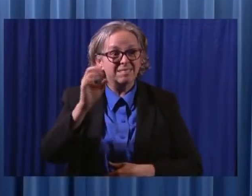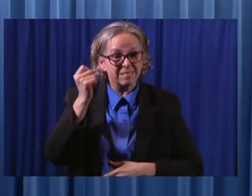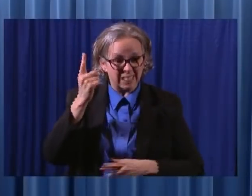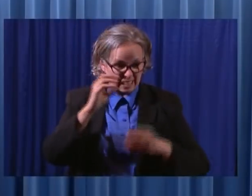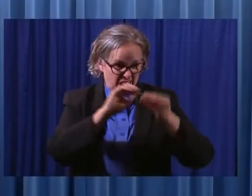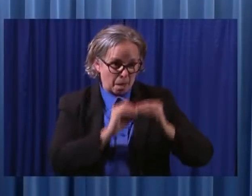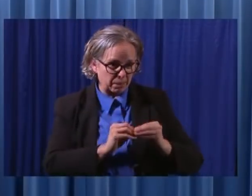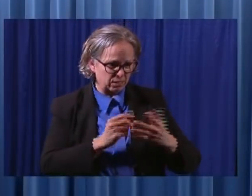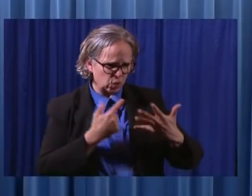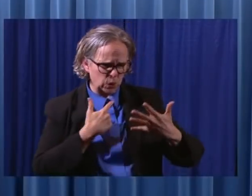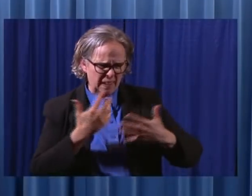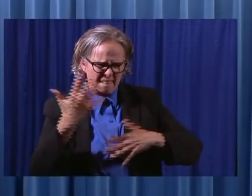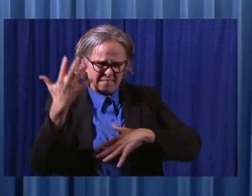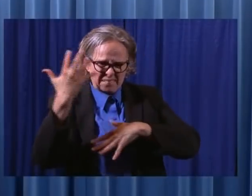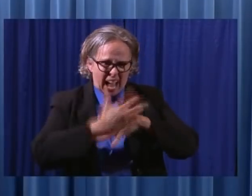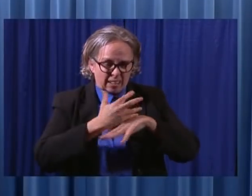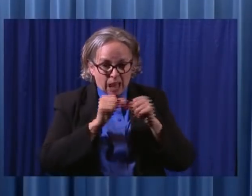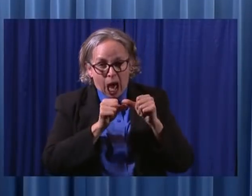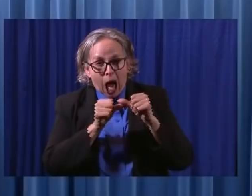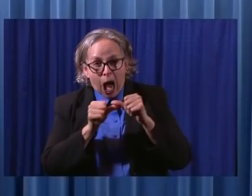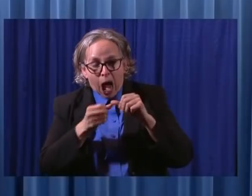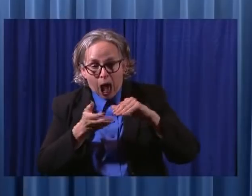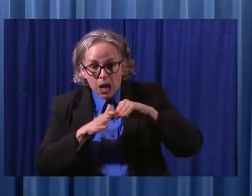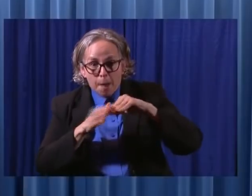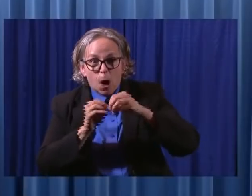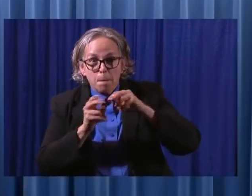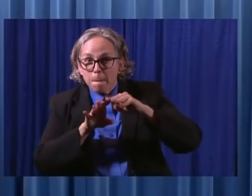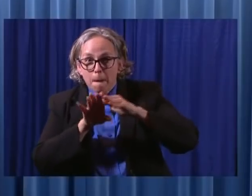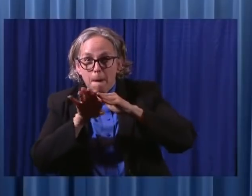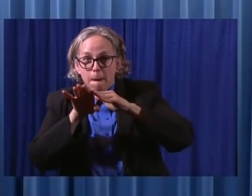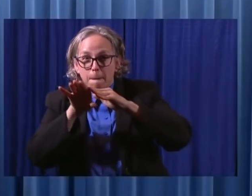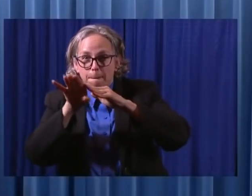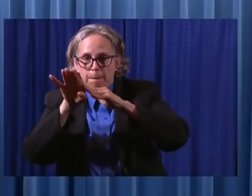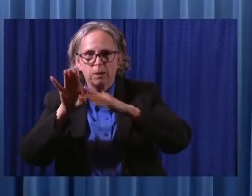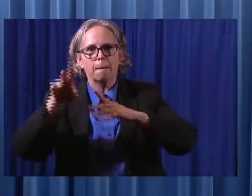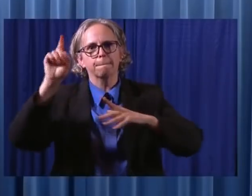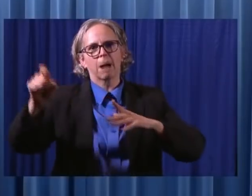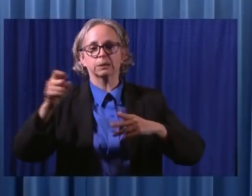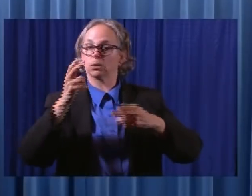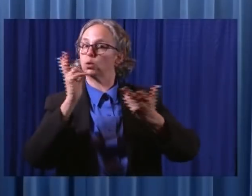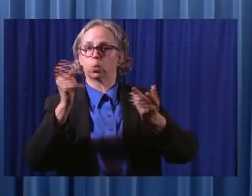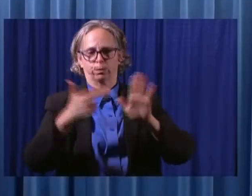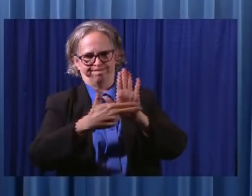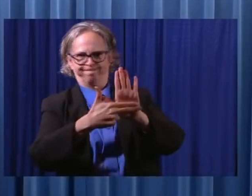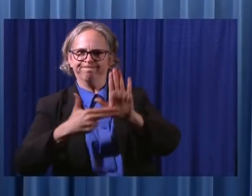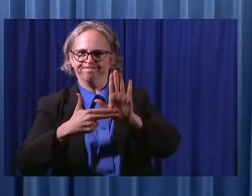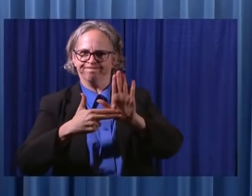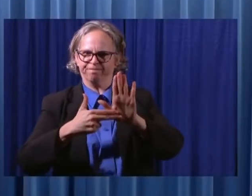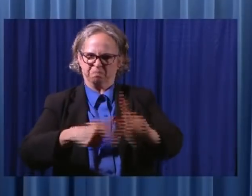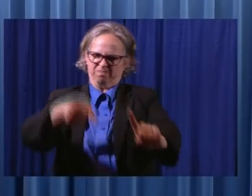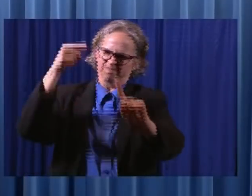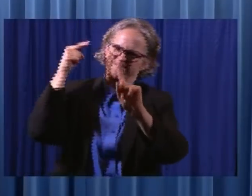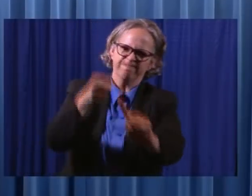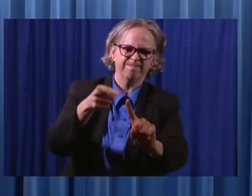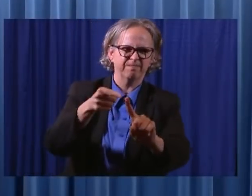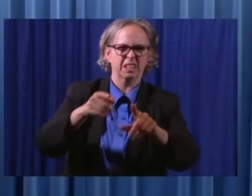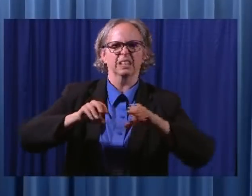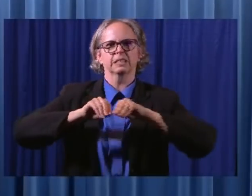VIRUS SPREAD. THE COUNTY WILL BE FLAGGED FOR THE INDICATOR IF THE DATA SHOWS AT LEAST A 5 THEY PERIOD OF